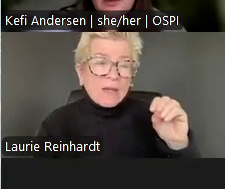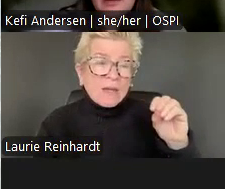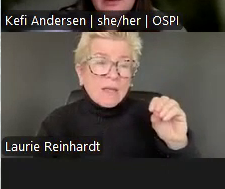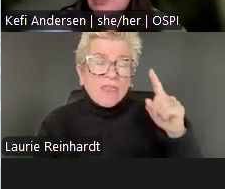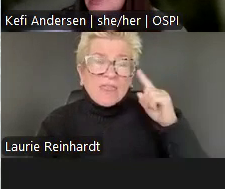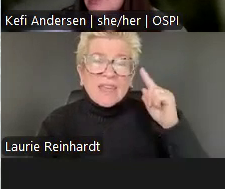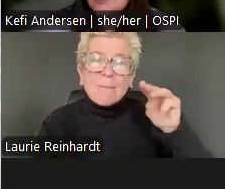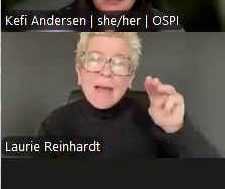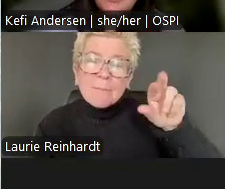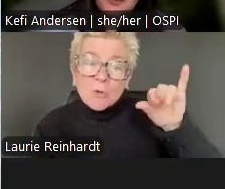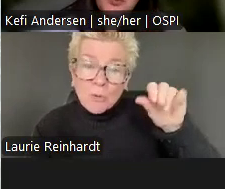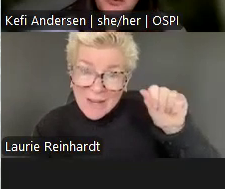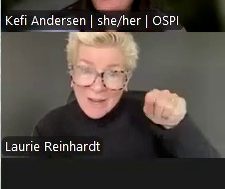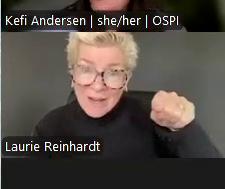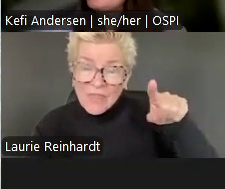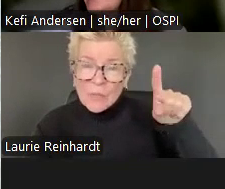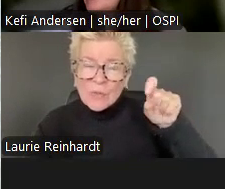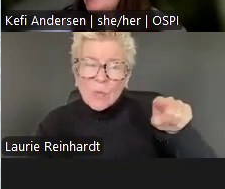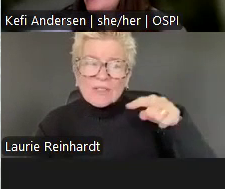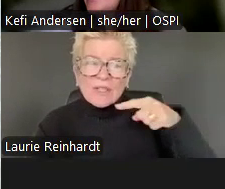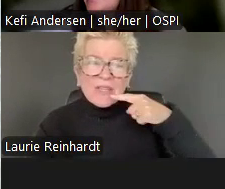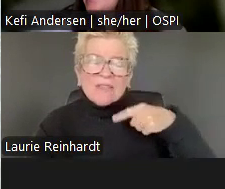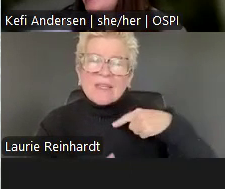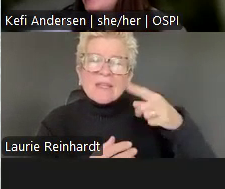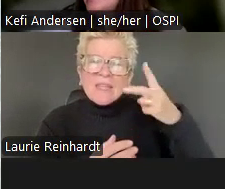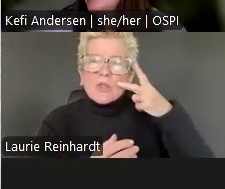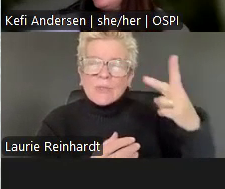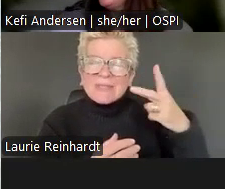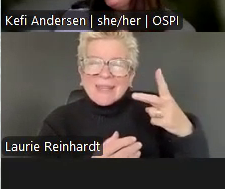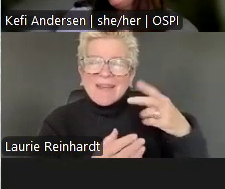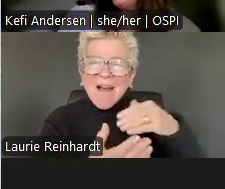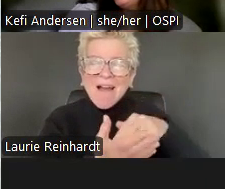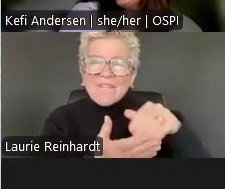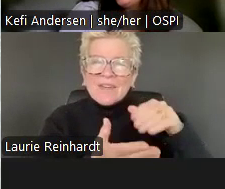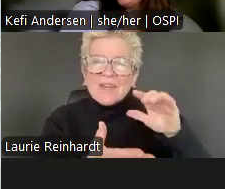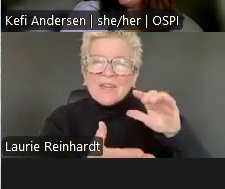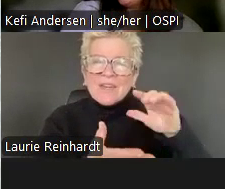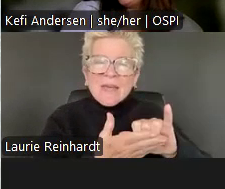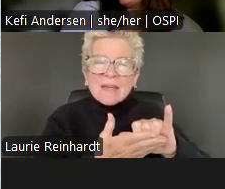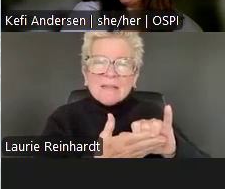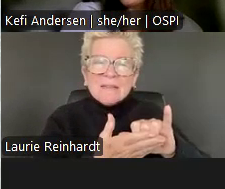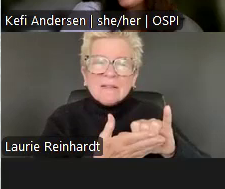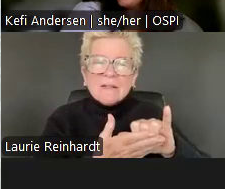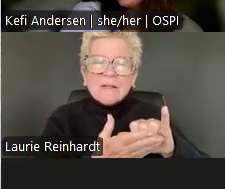there was a question that you said you get really often: that is that ‘what can I do to